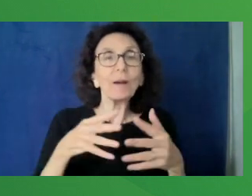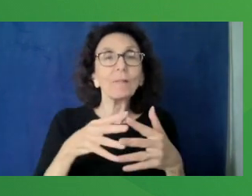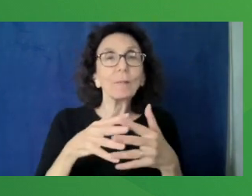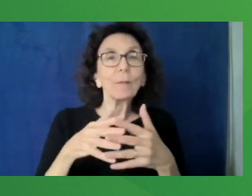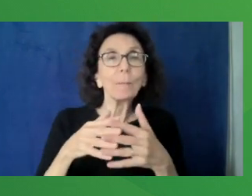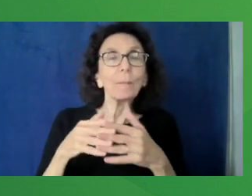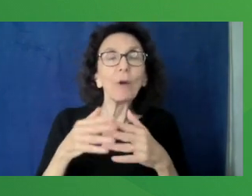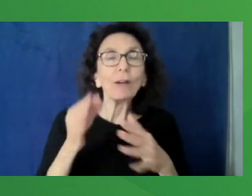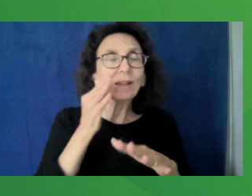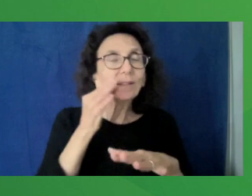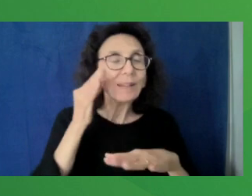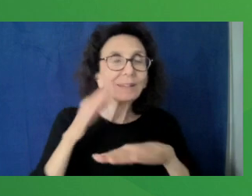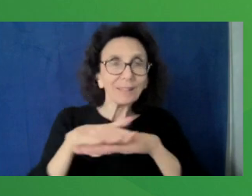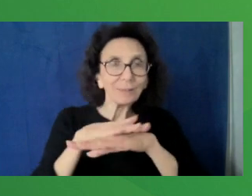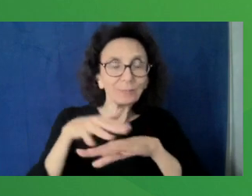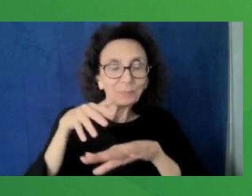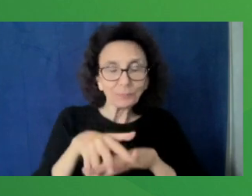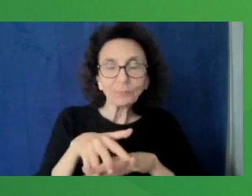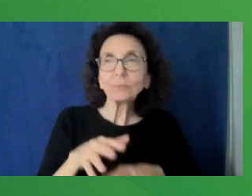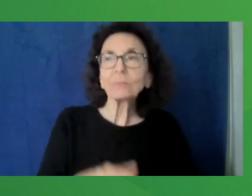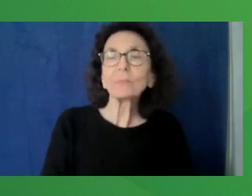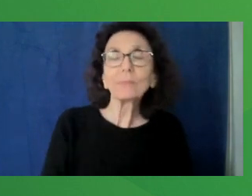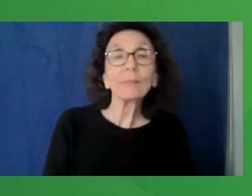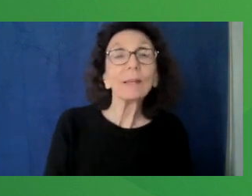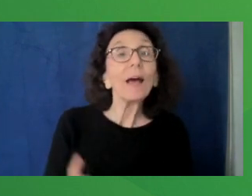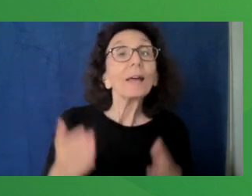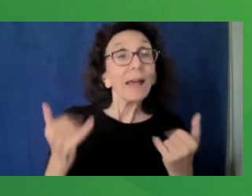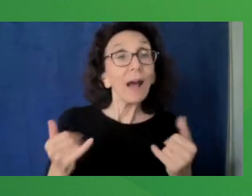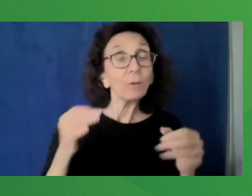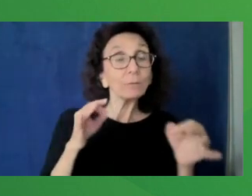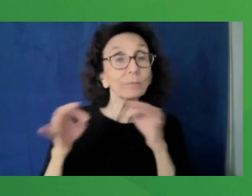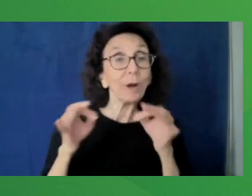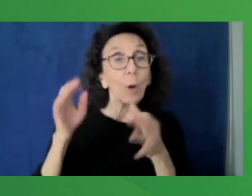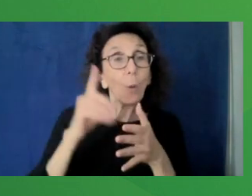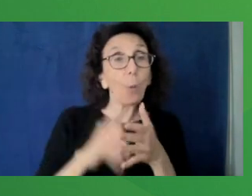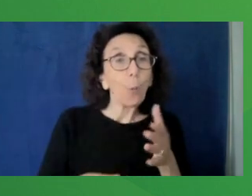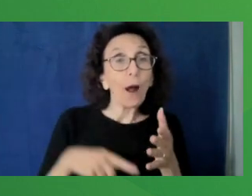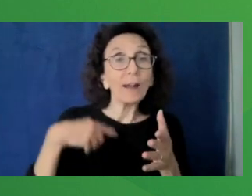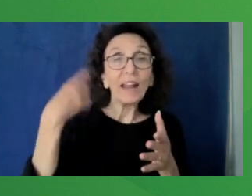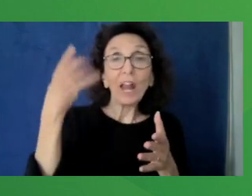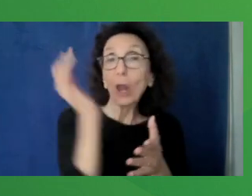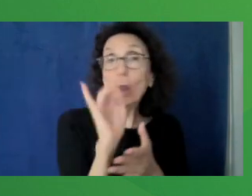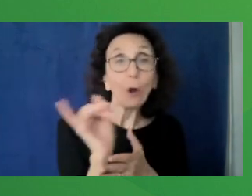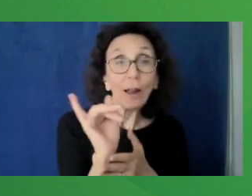And now you're gonna hear a little bit more about what this looked like through the research and